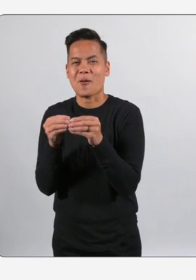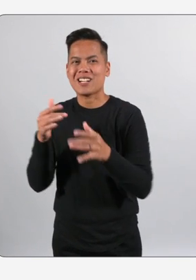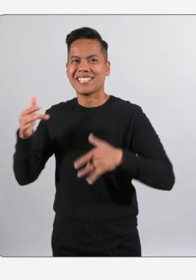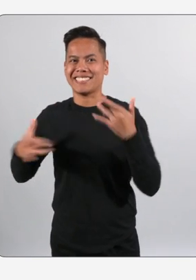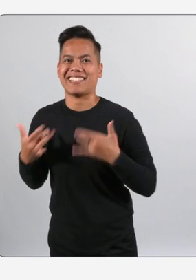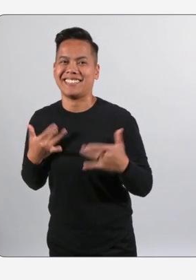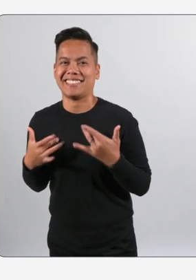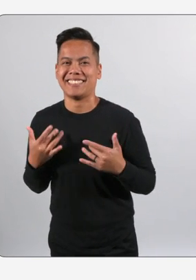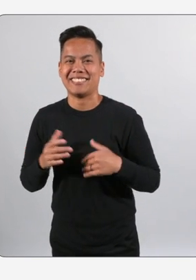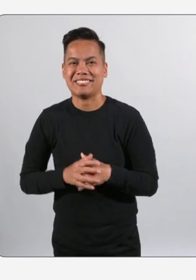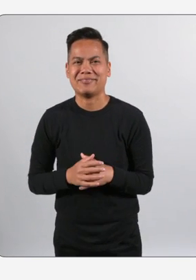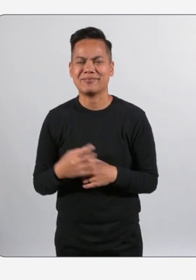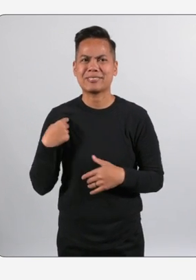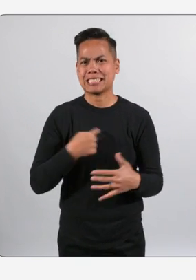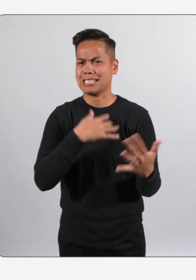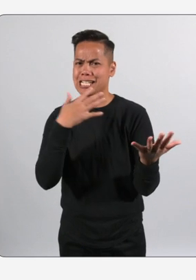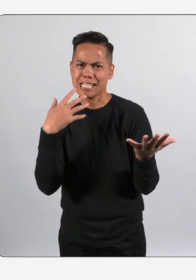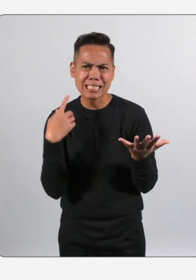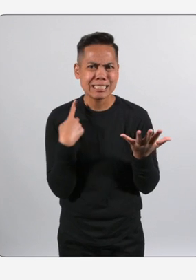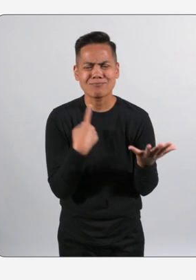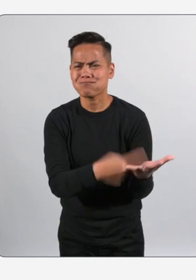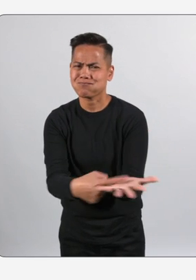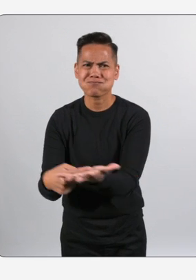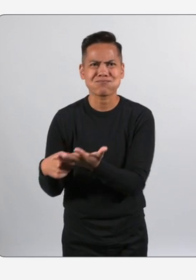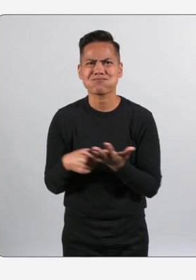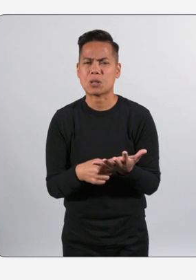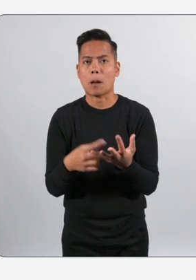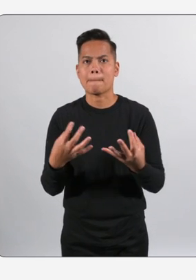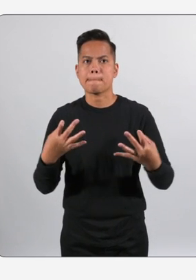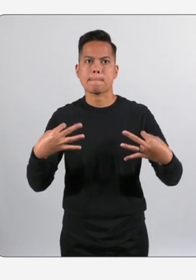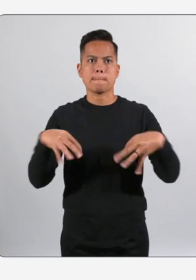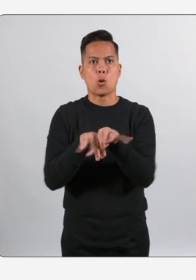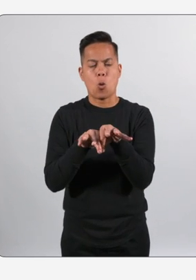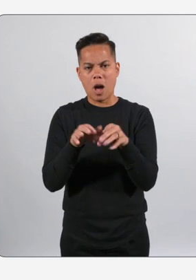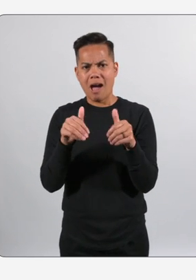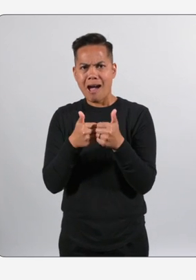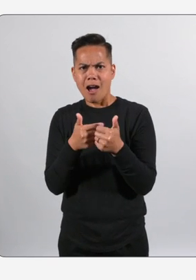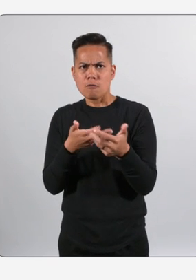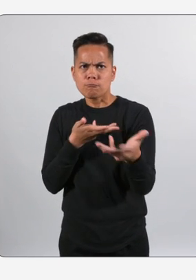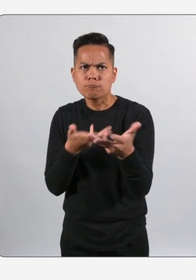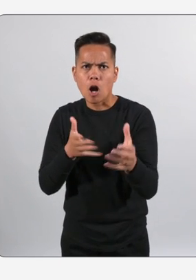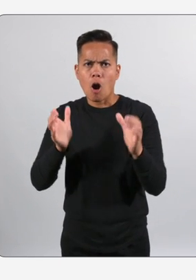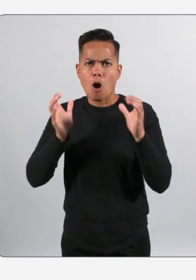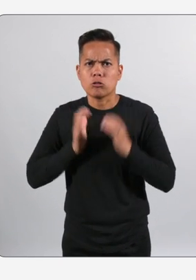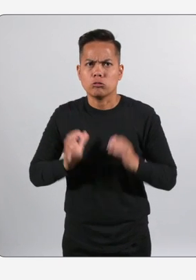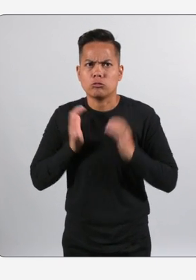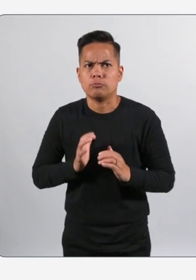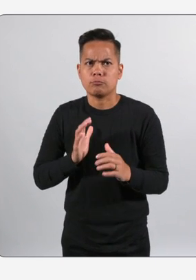We've been talking about the importance of getting closer to customers ever since our first Google Marketing Live a decade